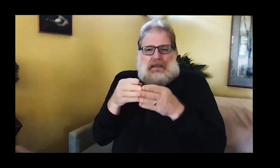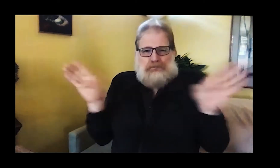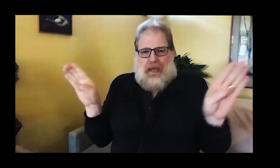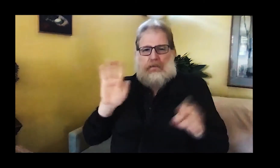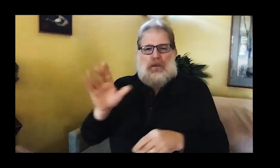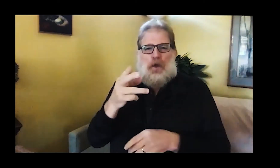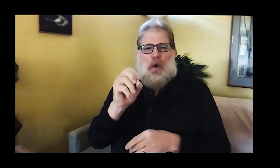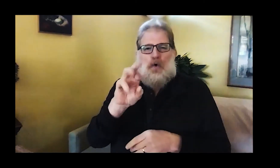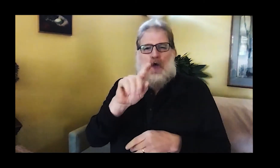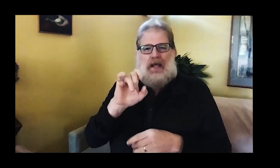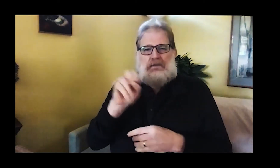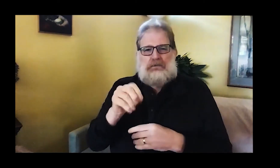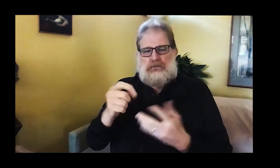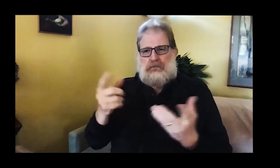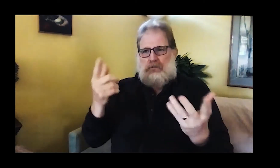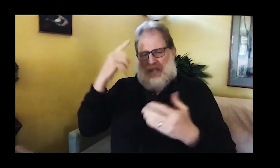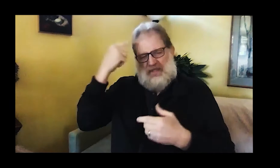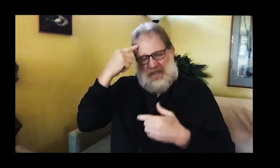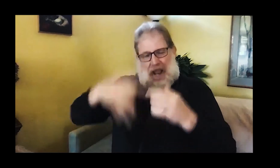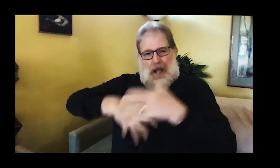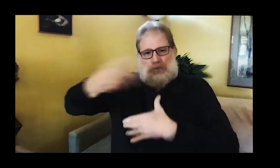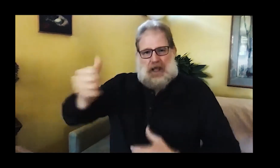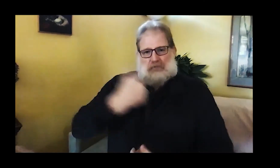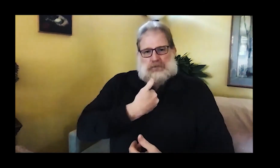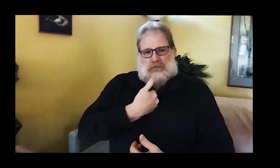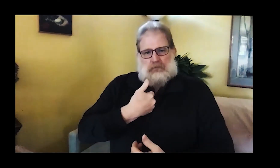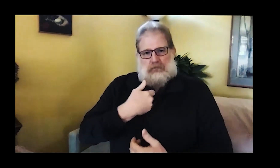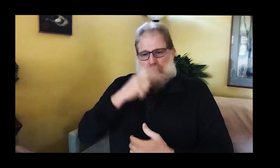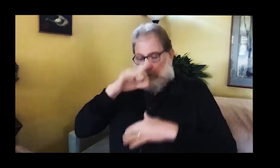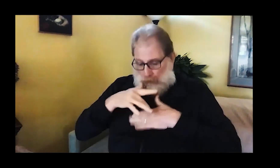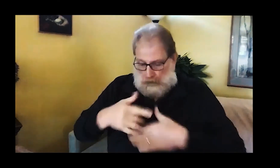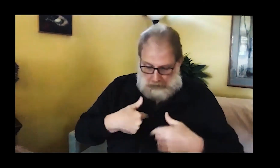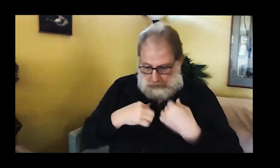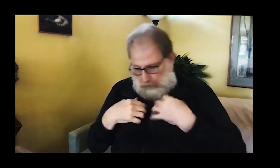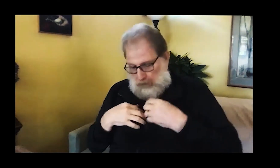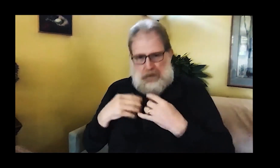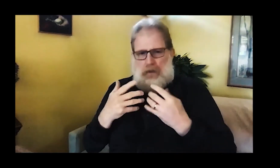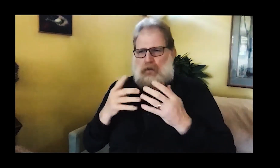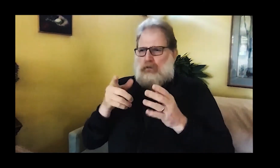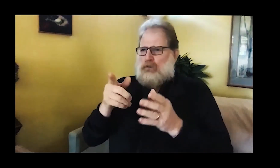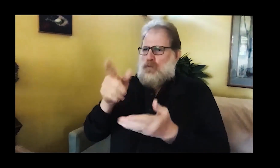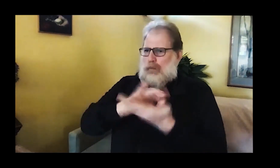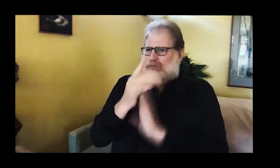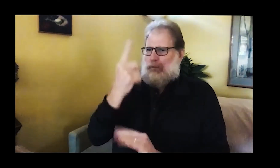really expand their horizons; to think outside of themselves rather than just being self-absorbed;